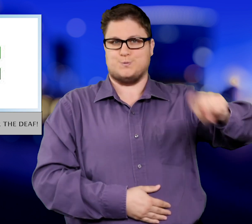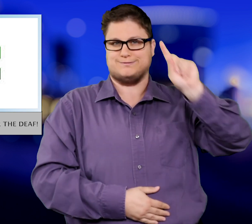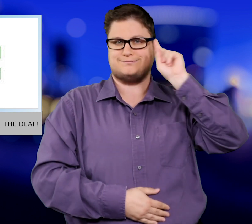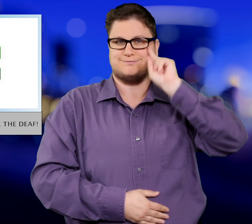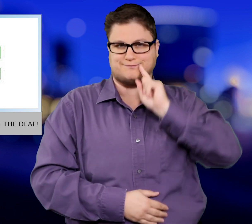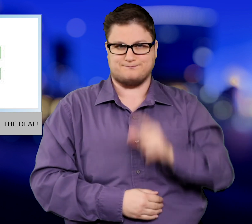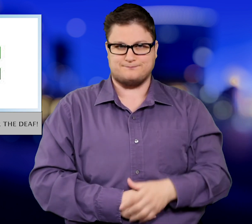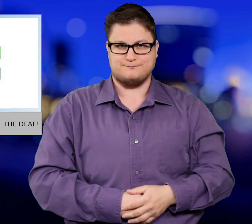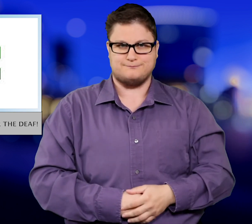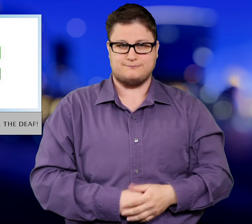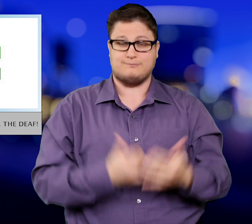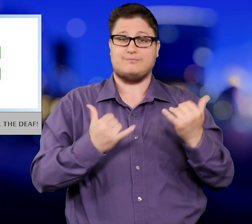Big Springs, Texas.